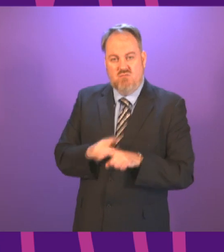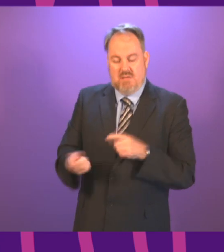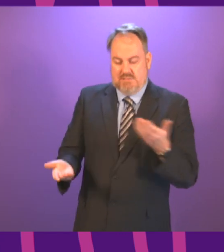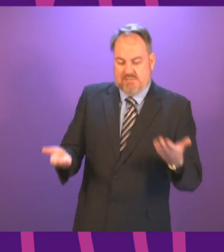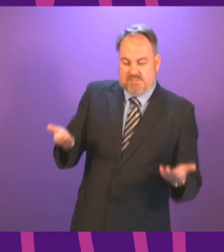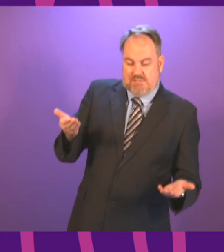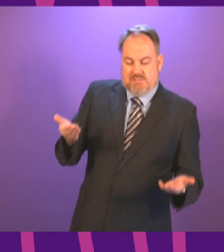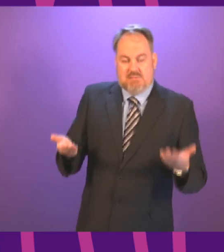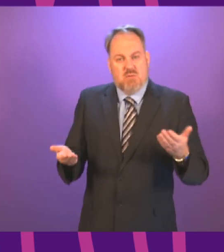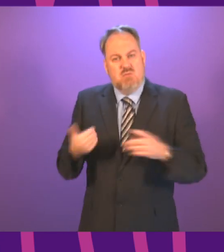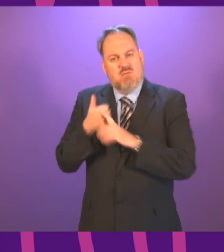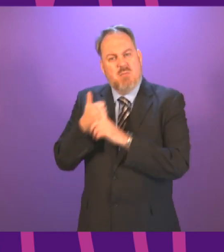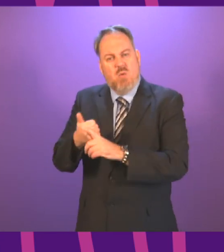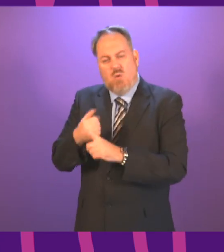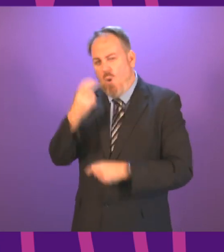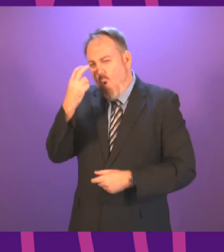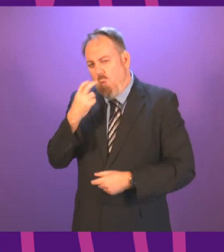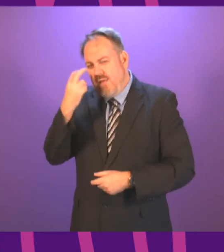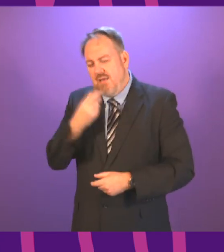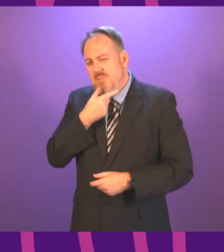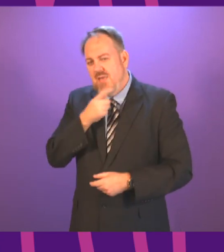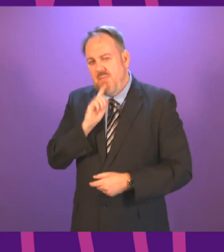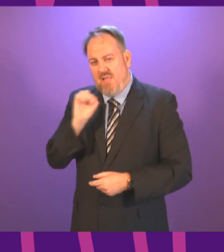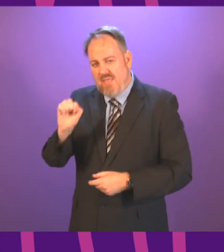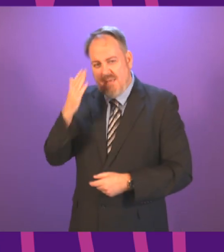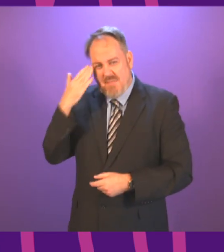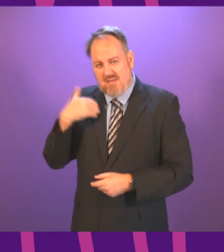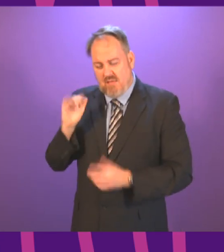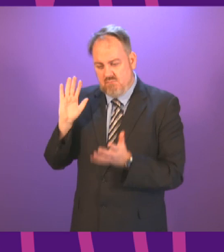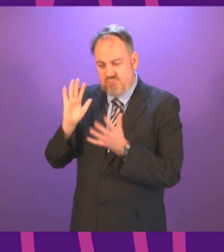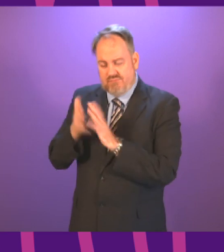the dangers to the mental health of elderly people of a lack of interaction with others,